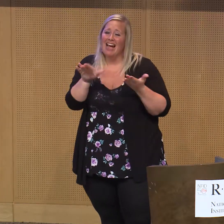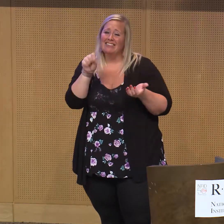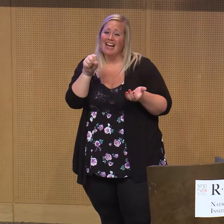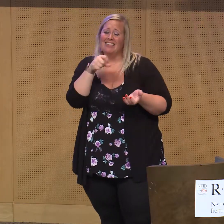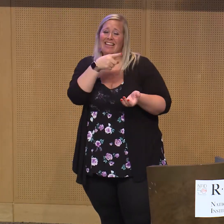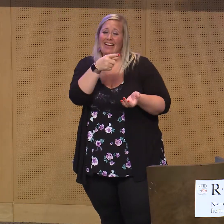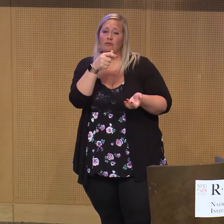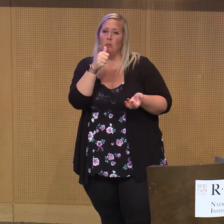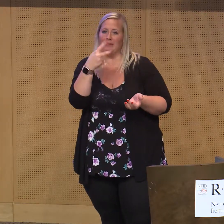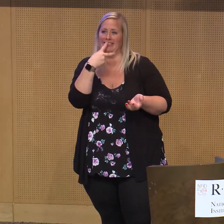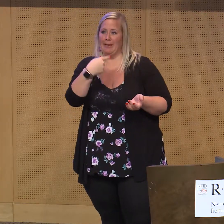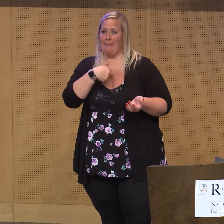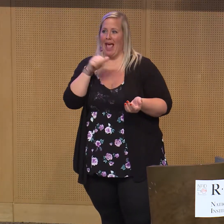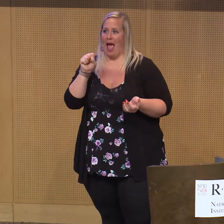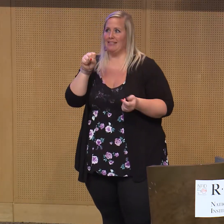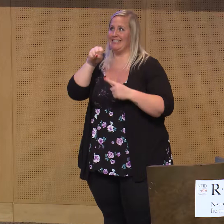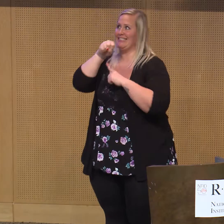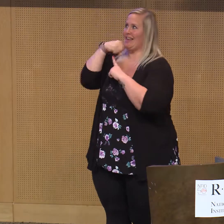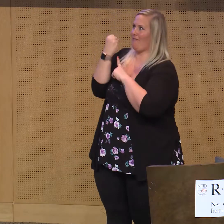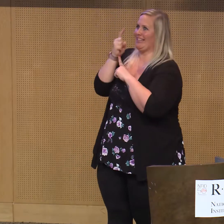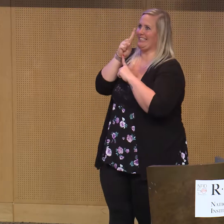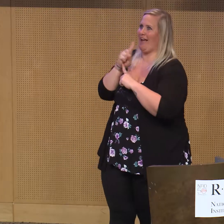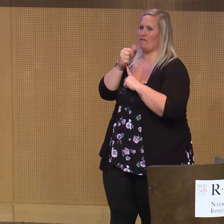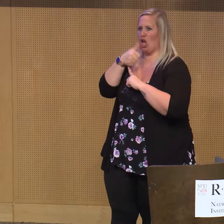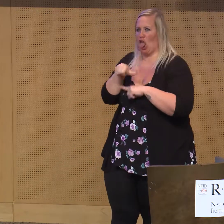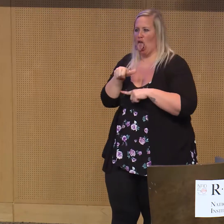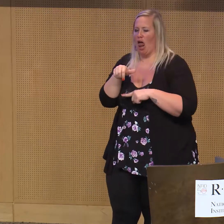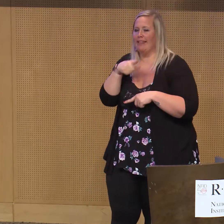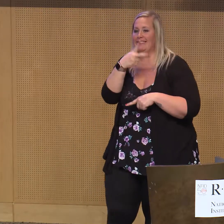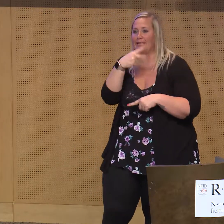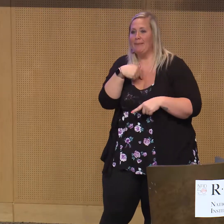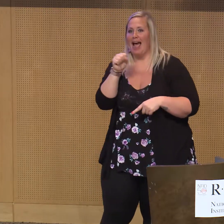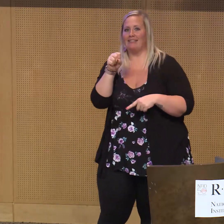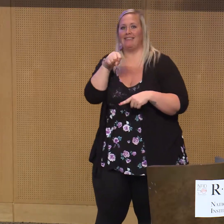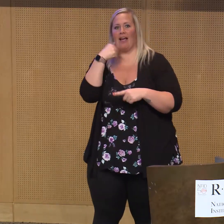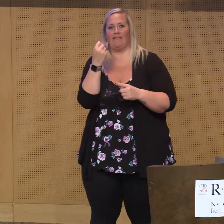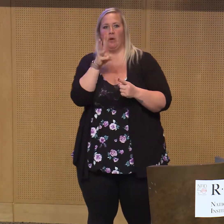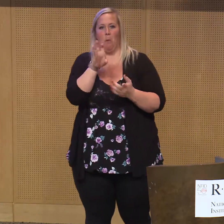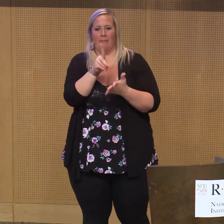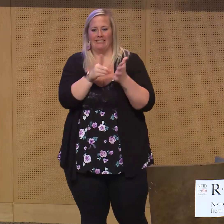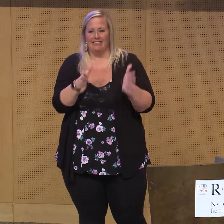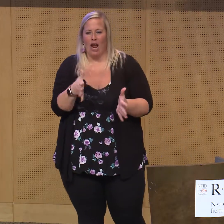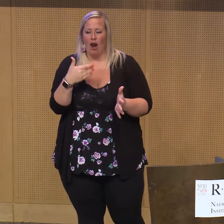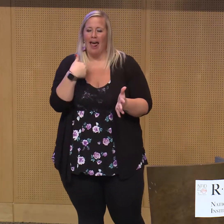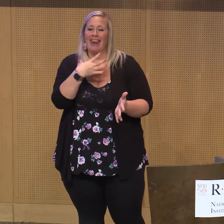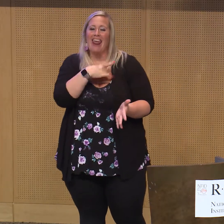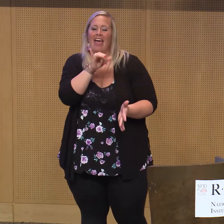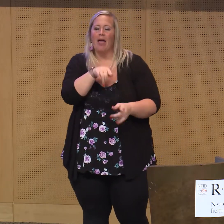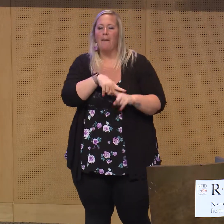which is kind of nice that they don't see me as Stephanie the Deaf girl. They see me as Stephanie the web developer.